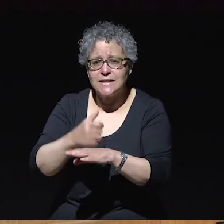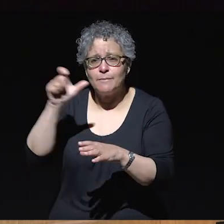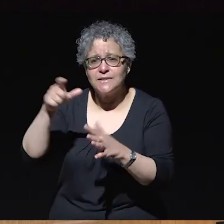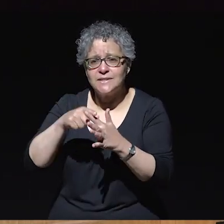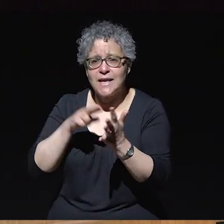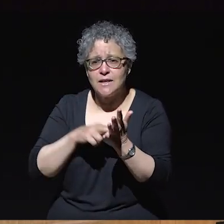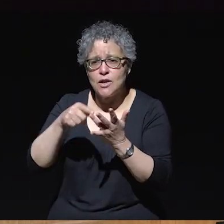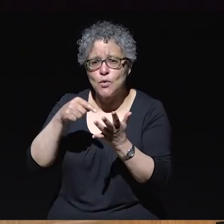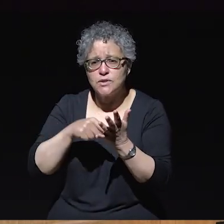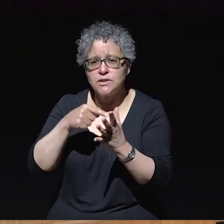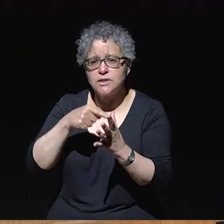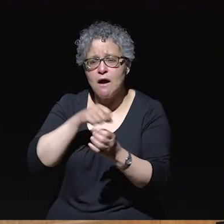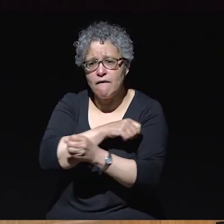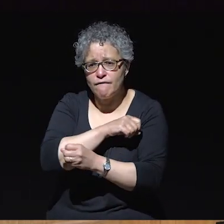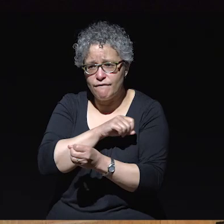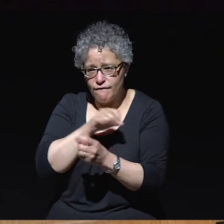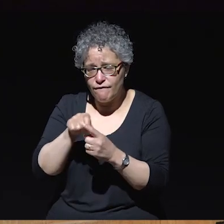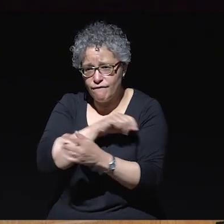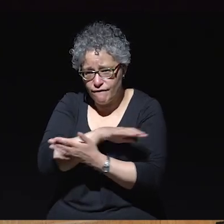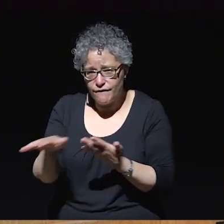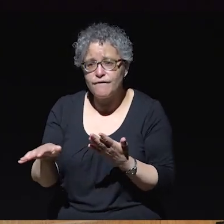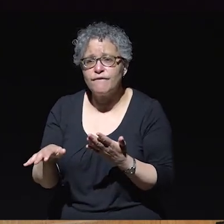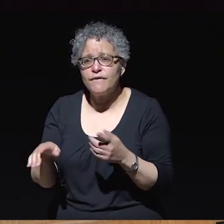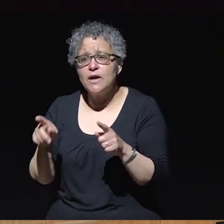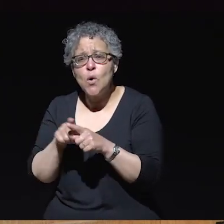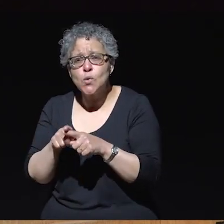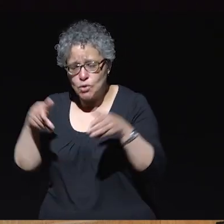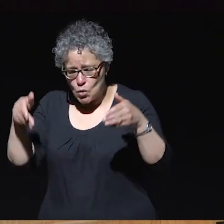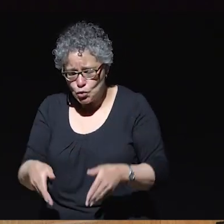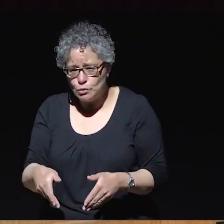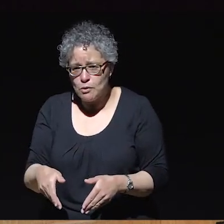as the internment of the Tomb of the Unknown Warrior in Westminster Abbey,